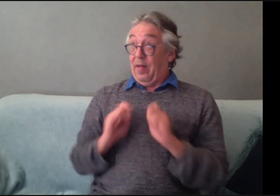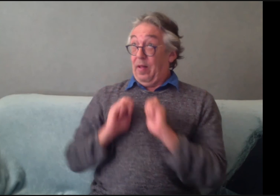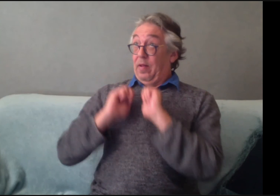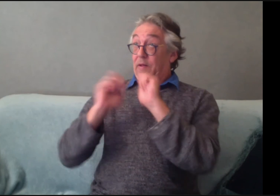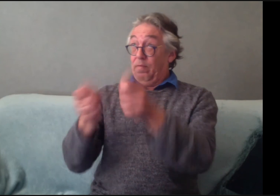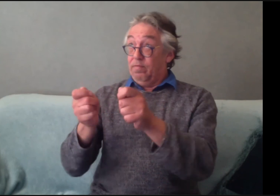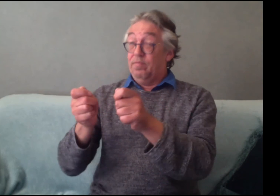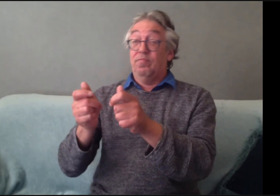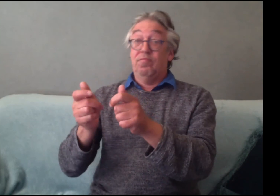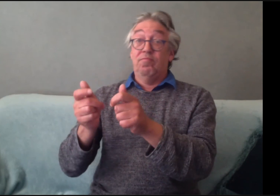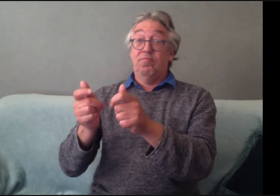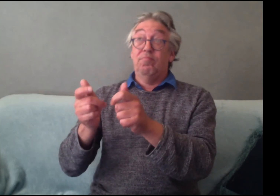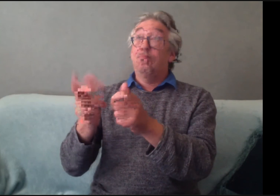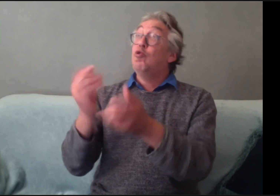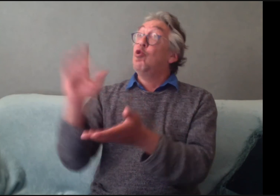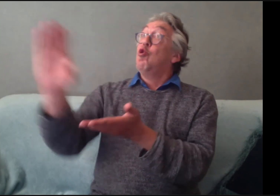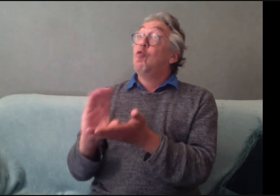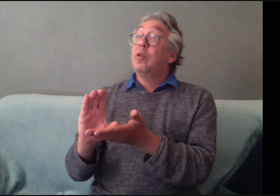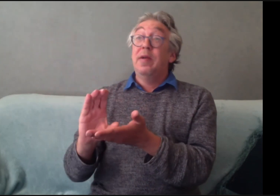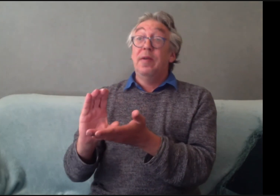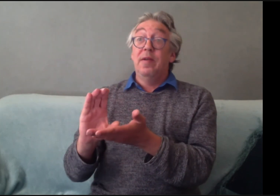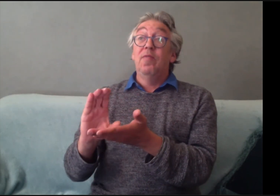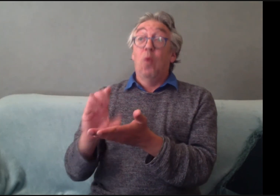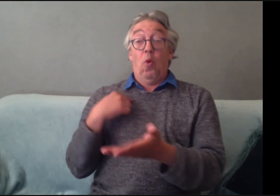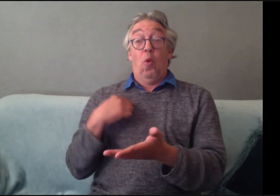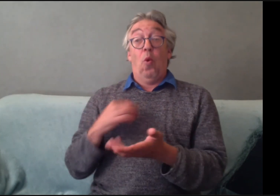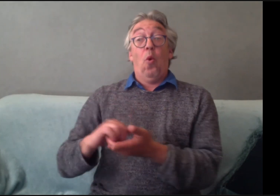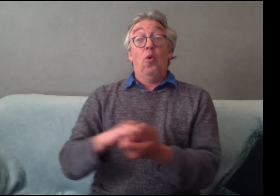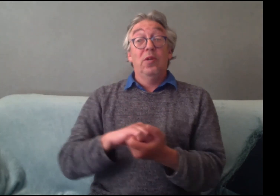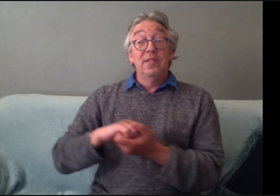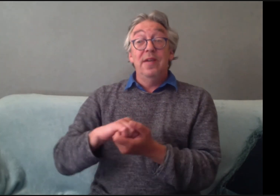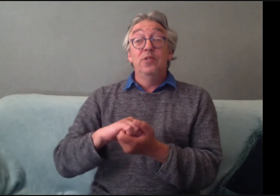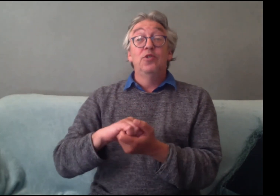to host volunteers and or obtain quality label.